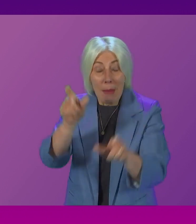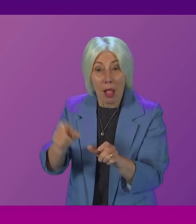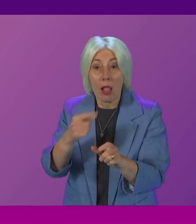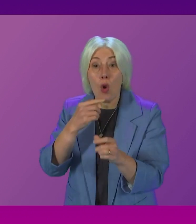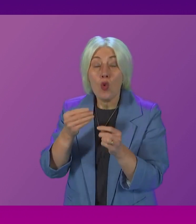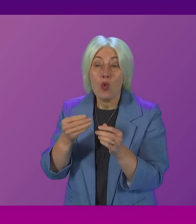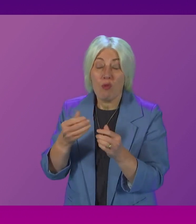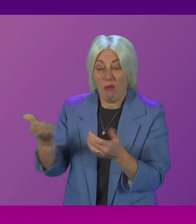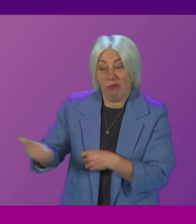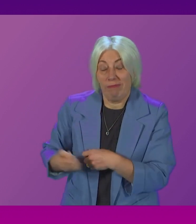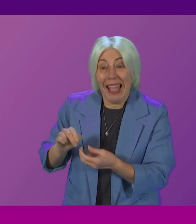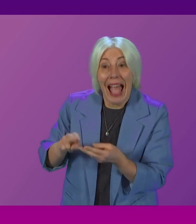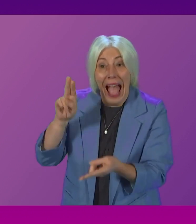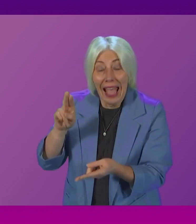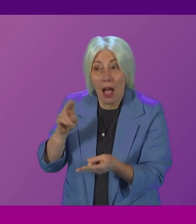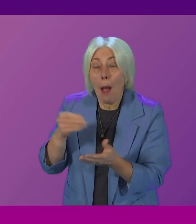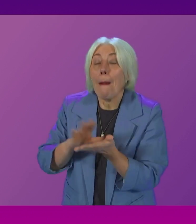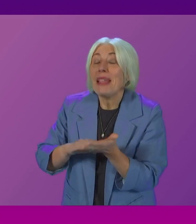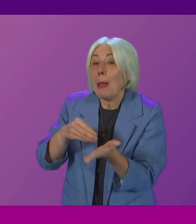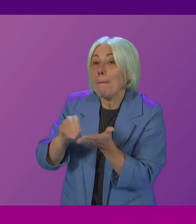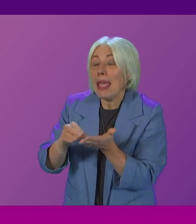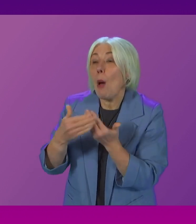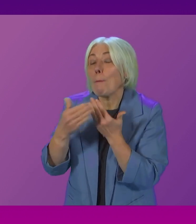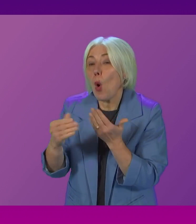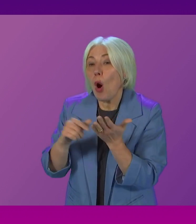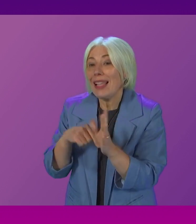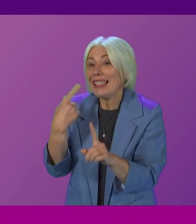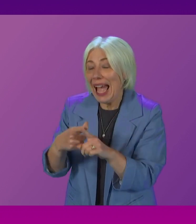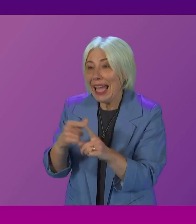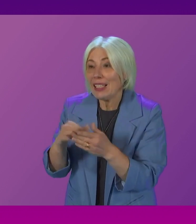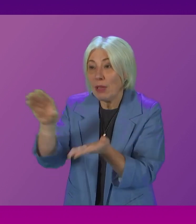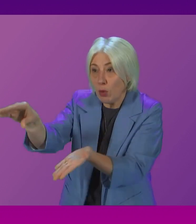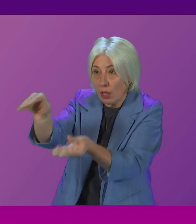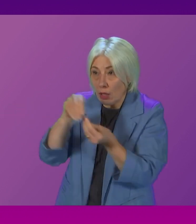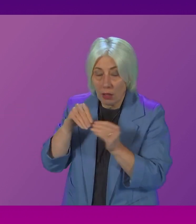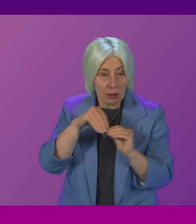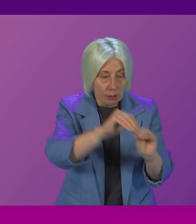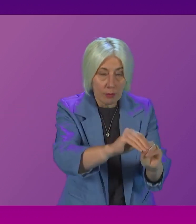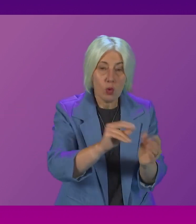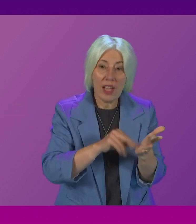tax so that we can give more resources to it. We are continuing to support record recruitment